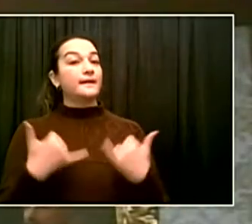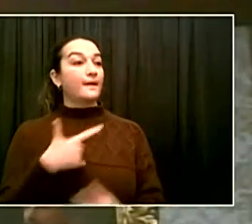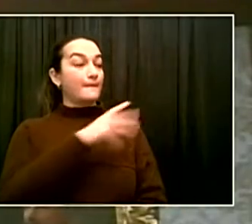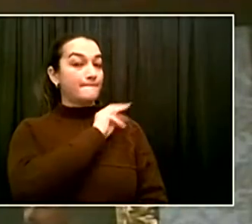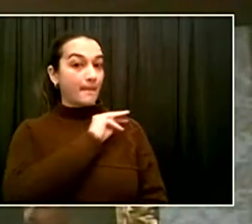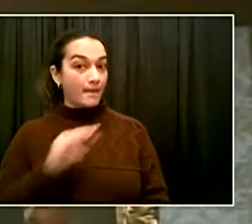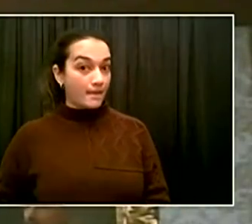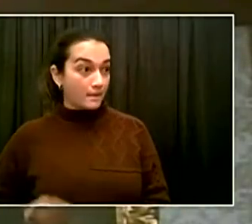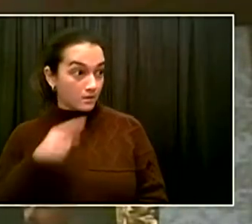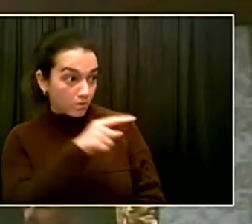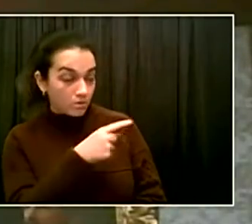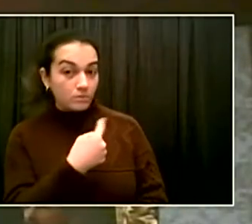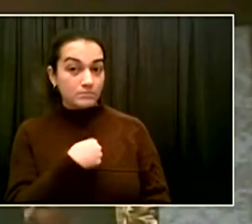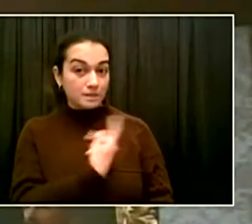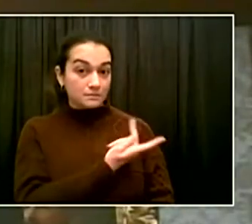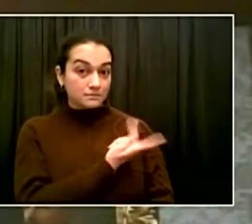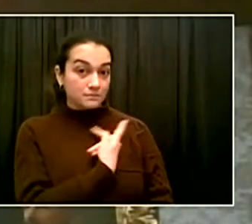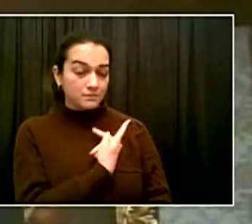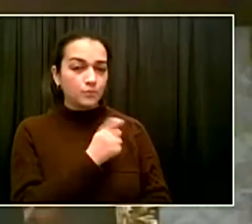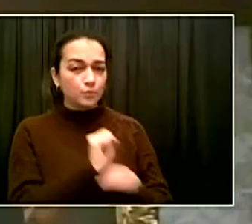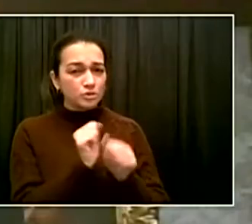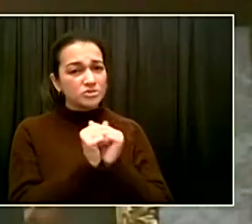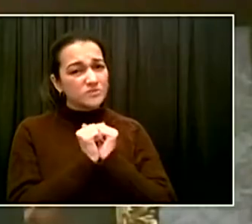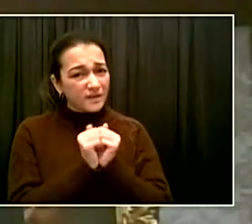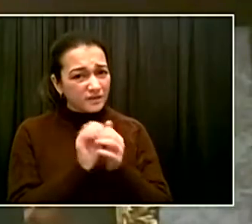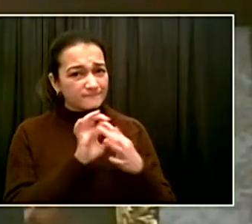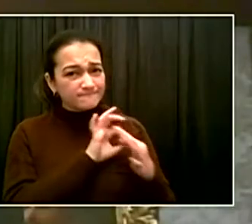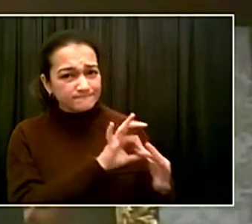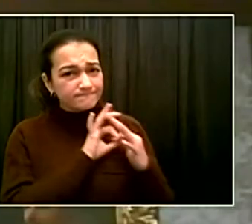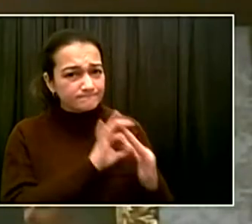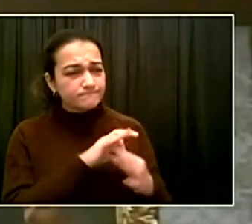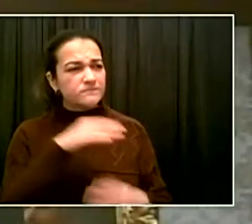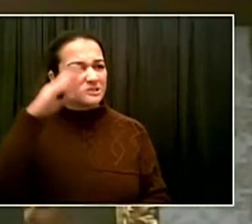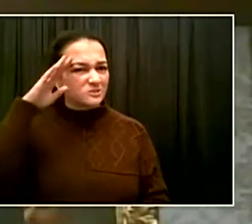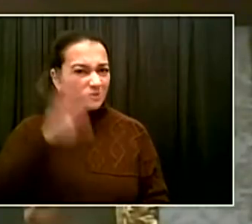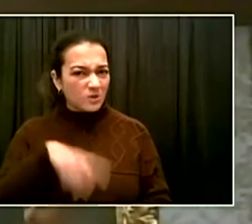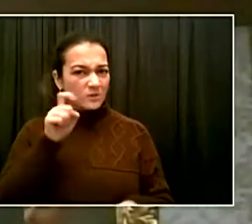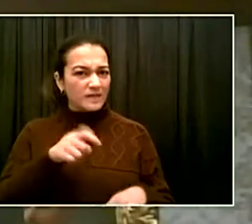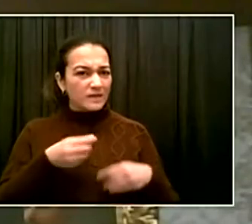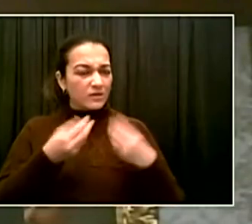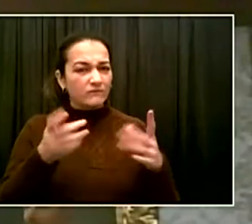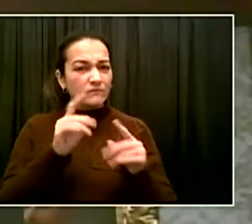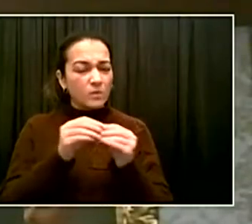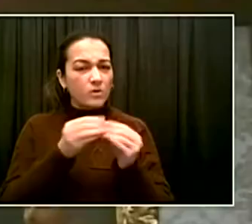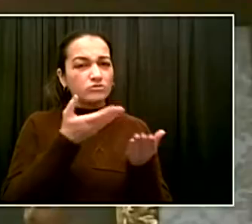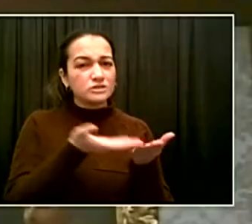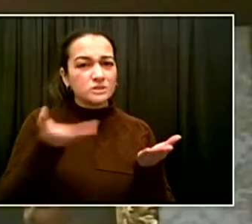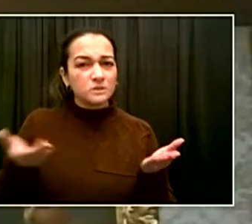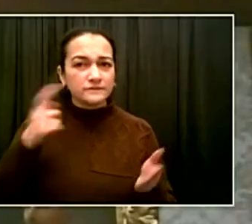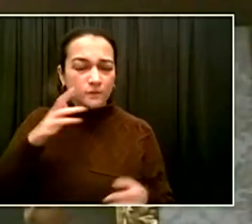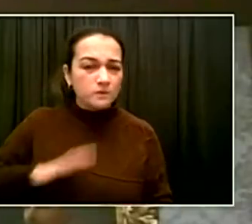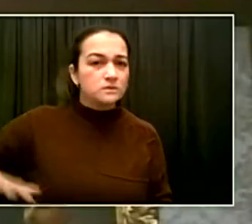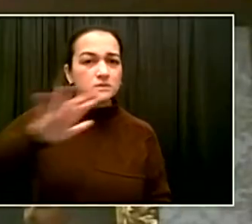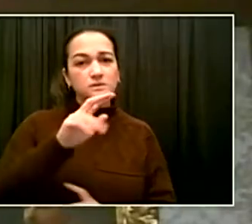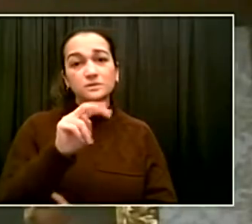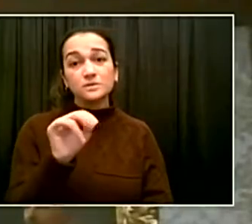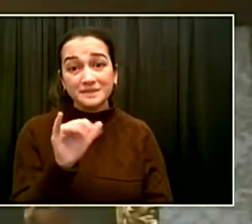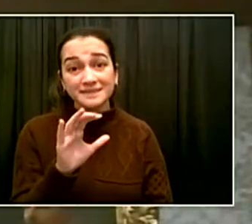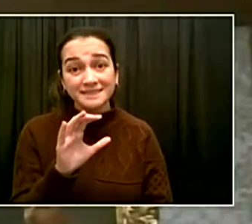IN OUR POWER, THE HEADS OF THE CURRENT ADMINISTRATION AND THE NEXT ADMINISTRATION TO GIVE NEW YORKERS THE RESOURCES THEY NEED